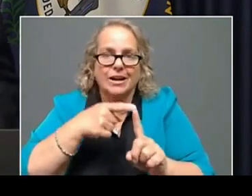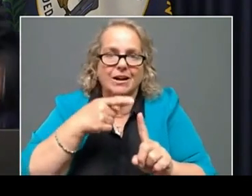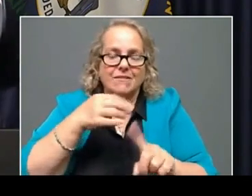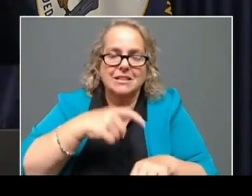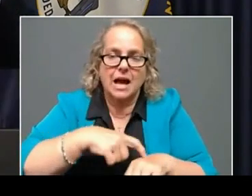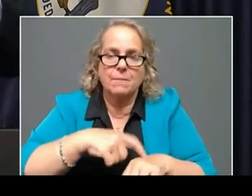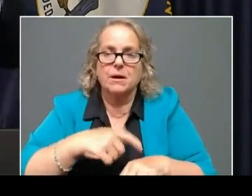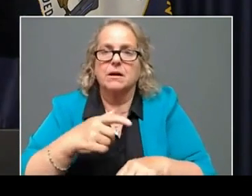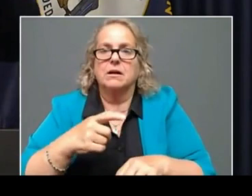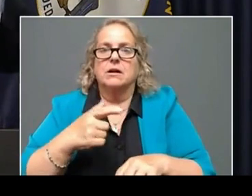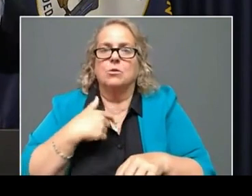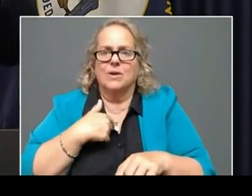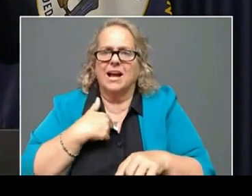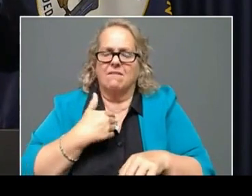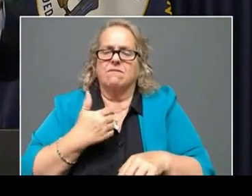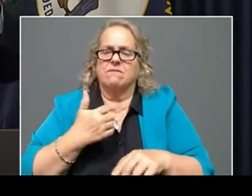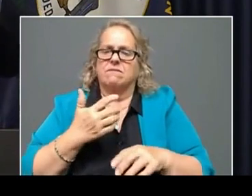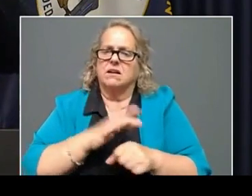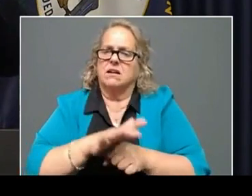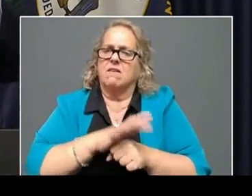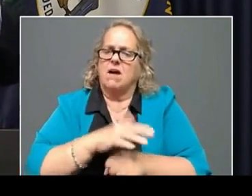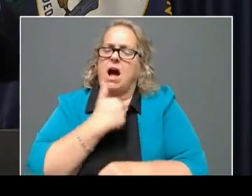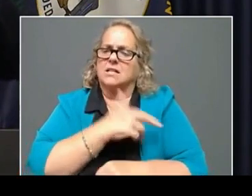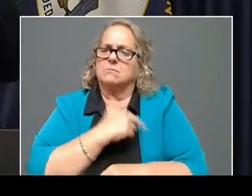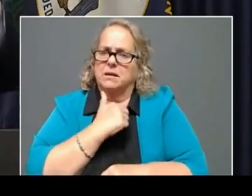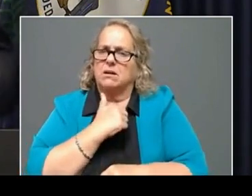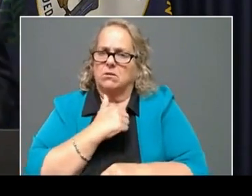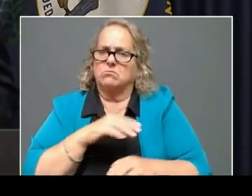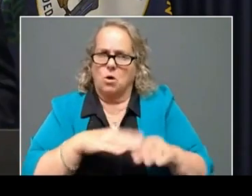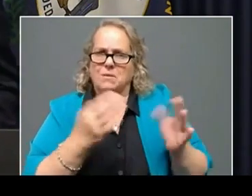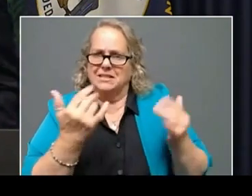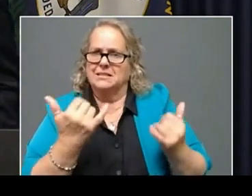And so like before all of these things uh work together, we've made some more